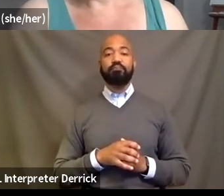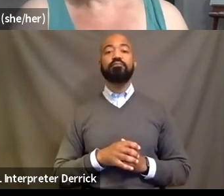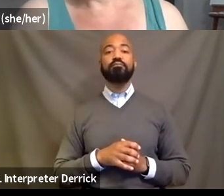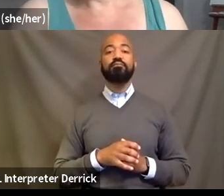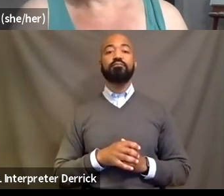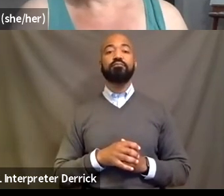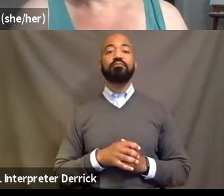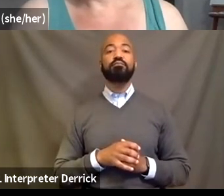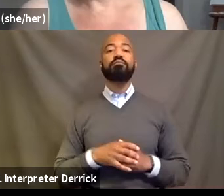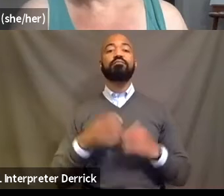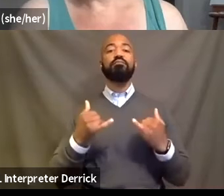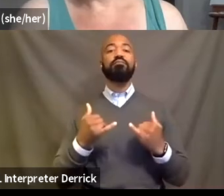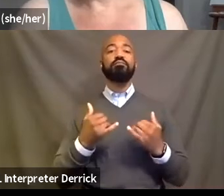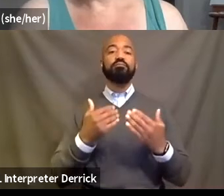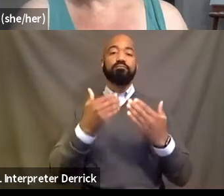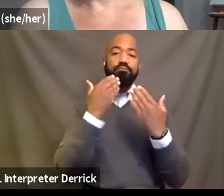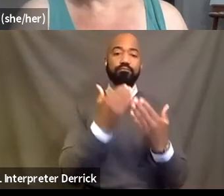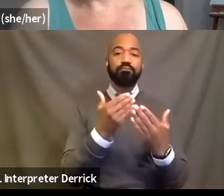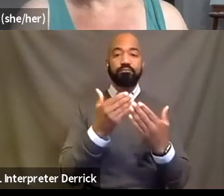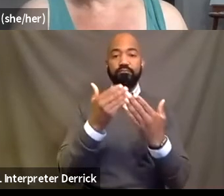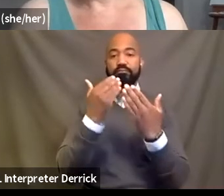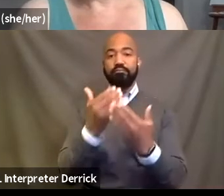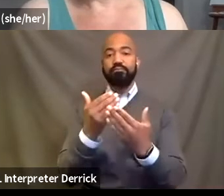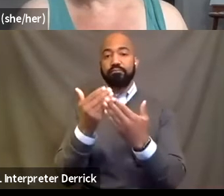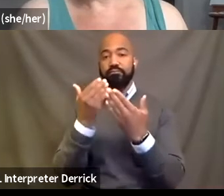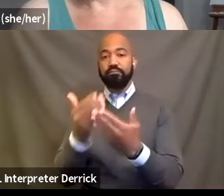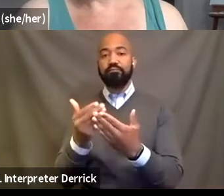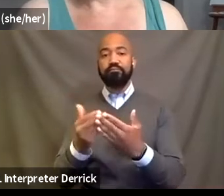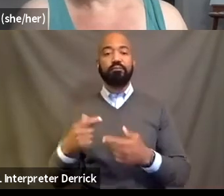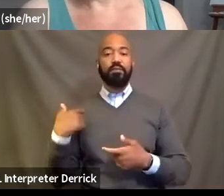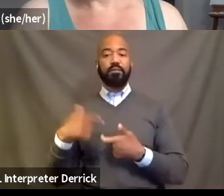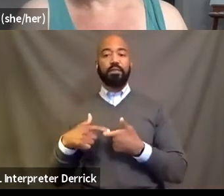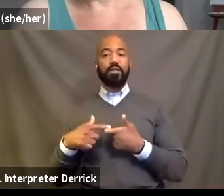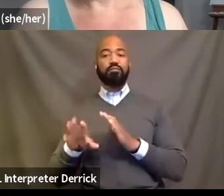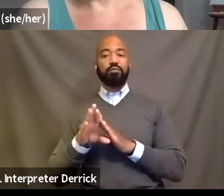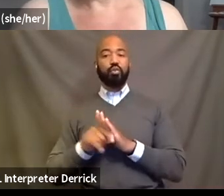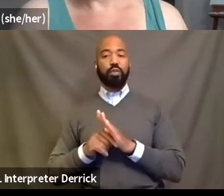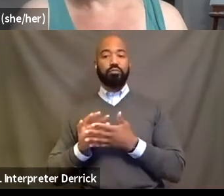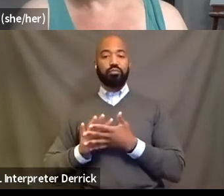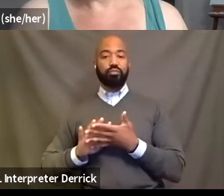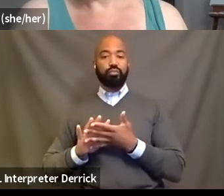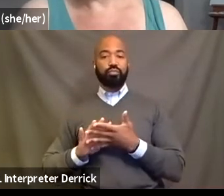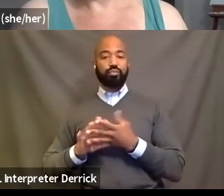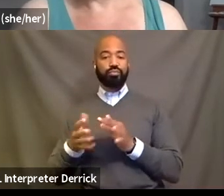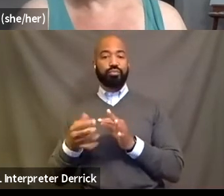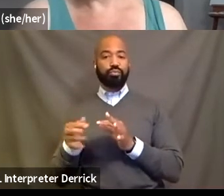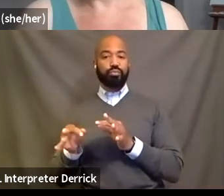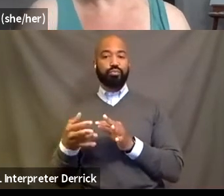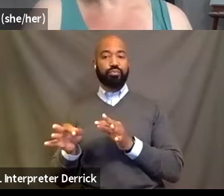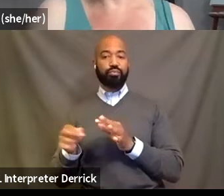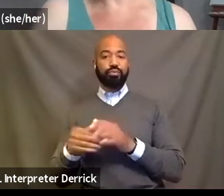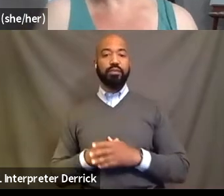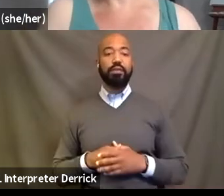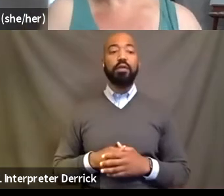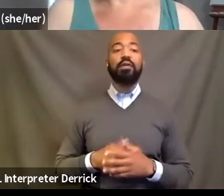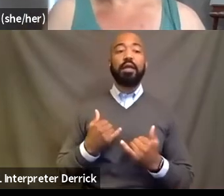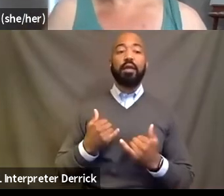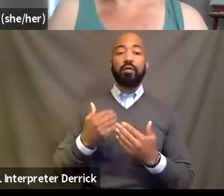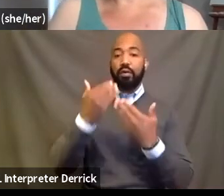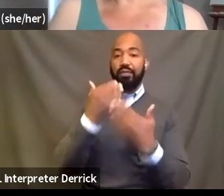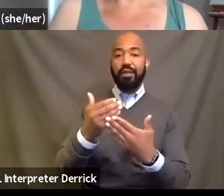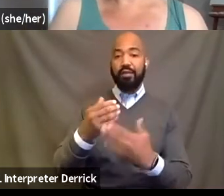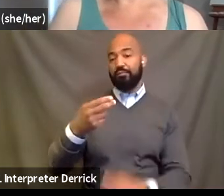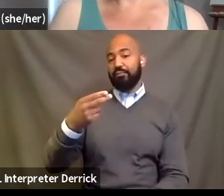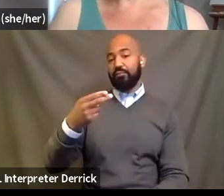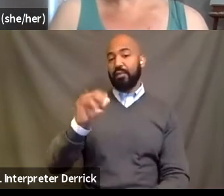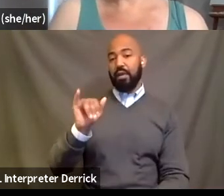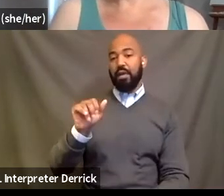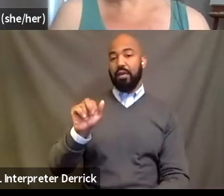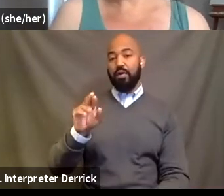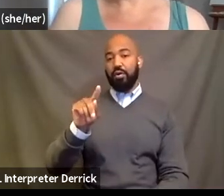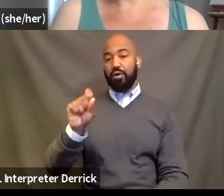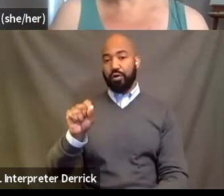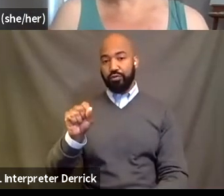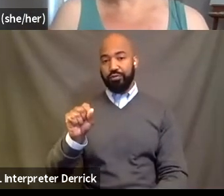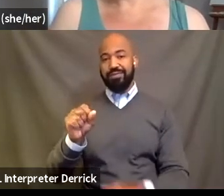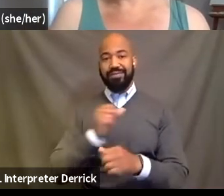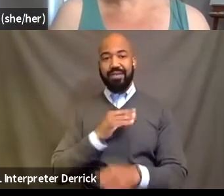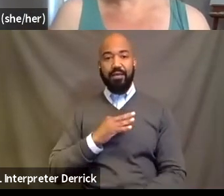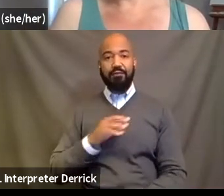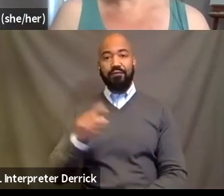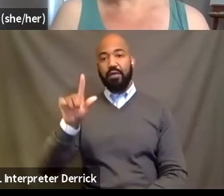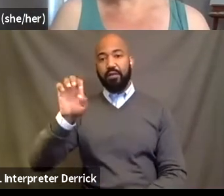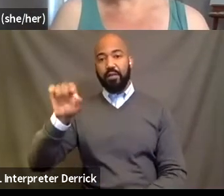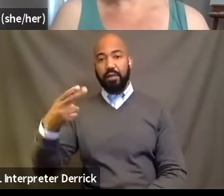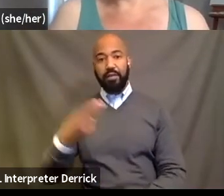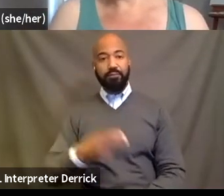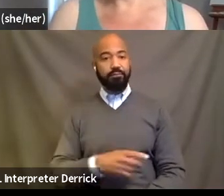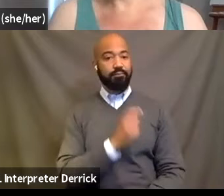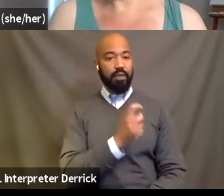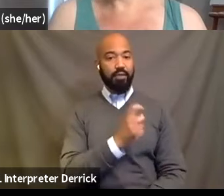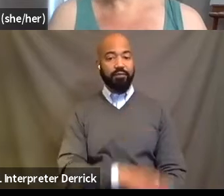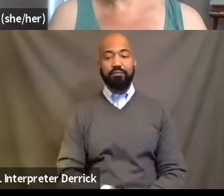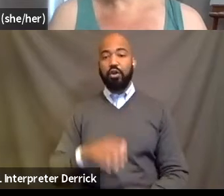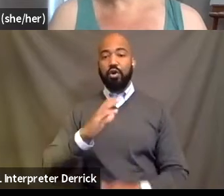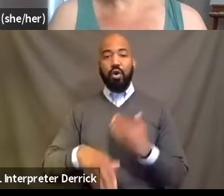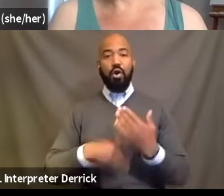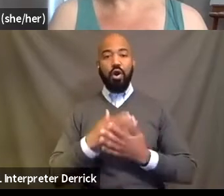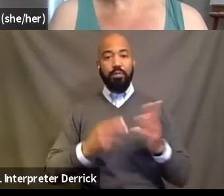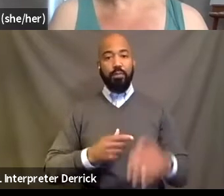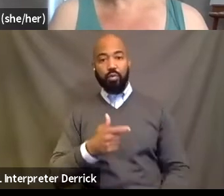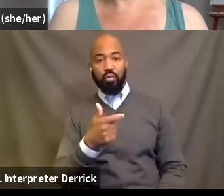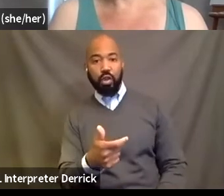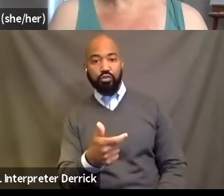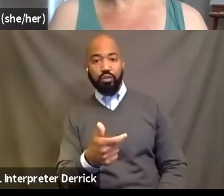Benjamin (they/them/elle): To Leah to X everyone on this call shout out to my mom and sister who did make it on I don't know if we're just seeing each other or hearing each other but it's so good to see your face Paula.